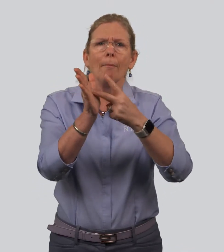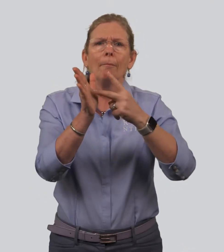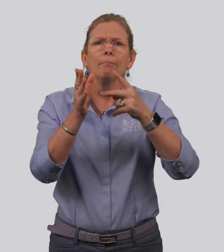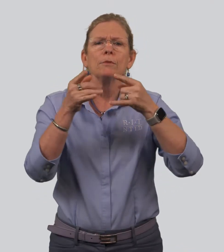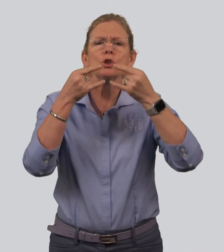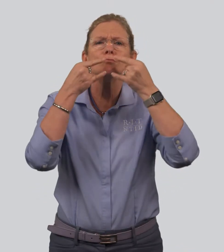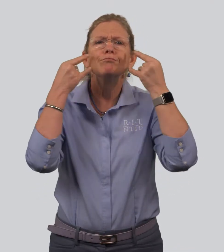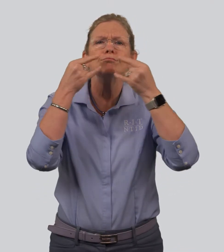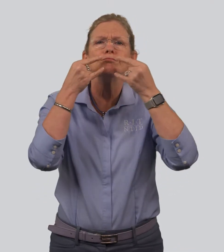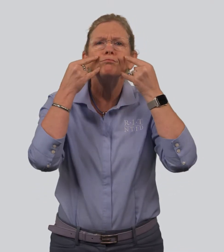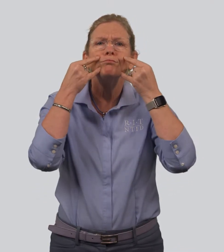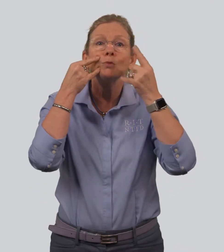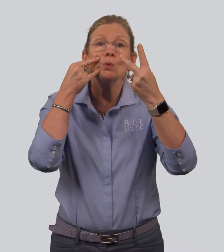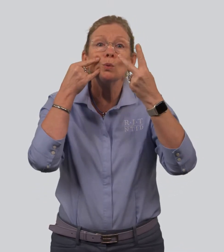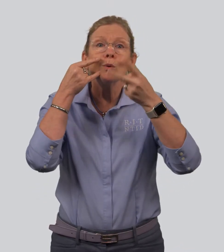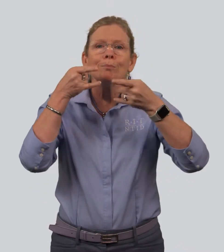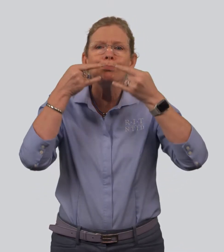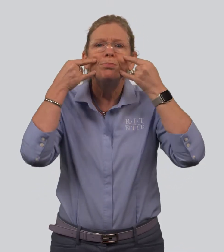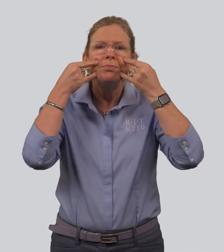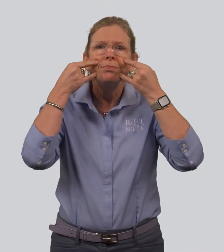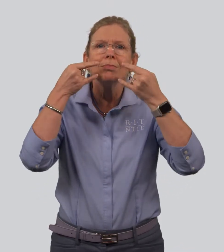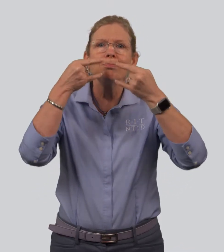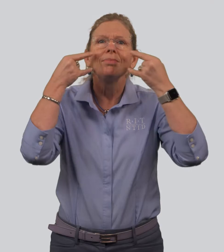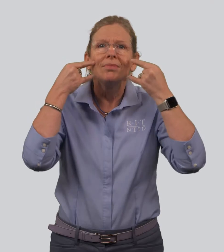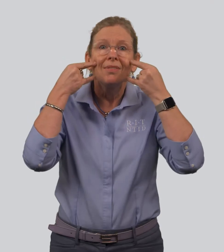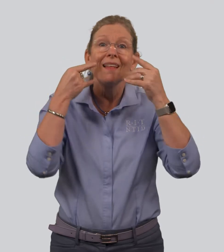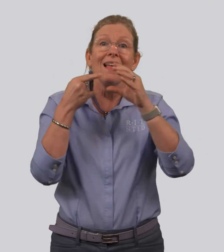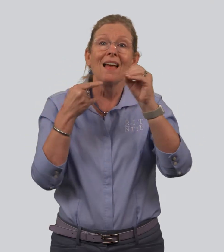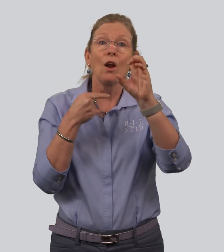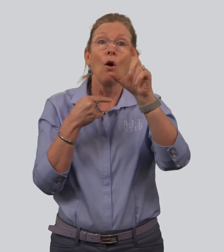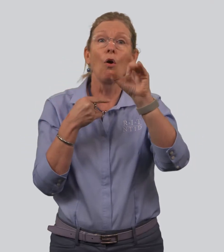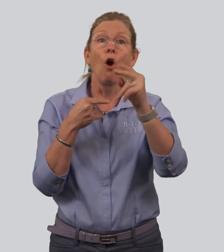of surgical and cloth masks